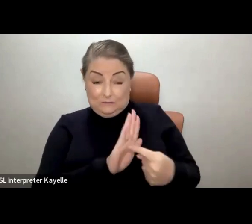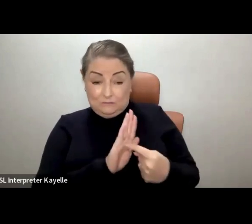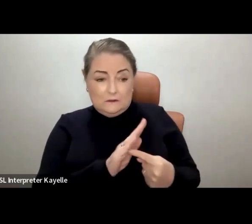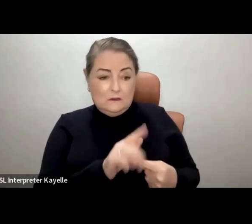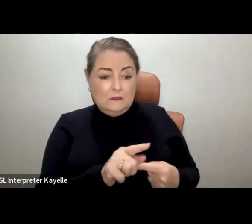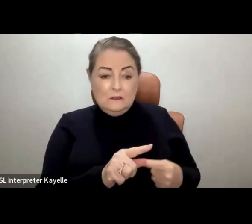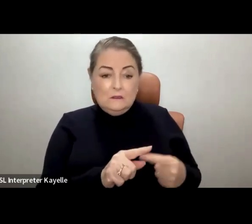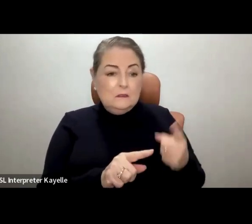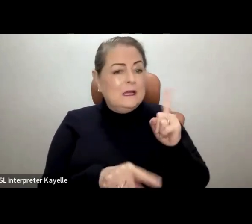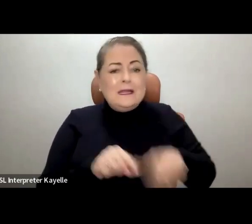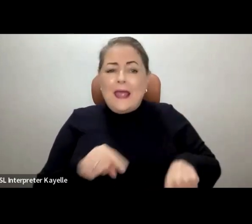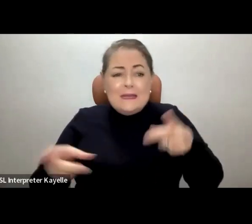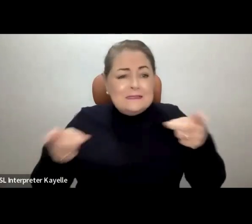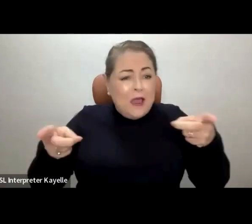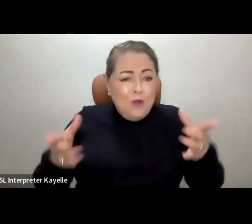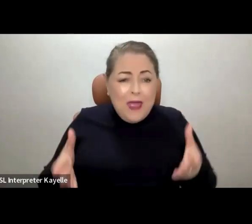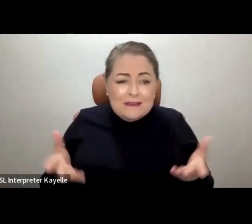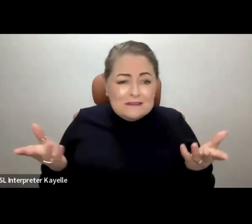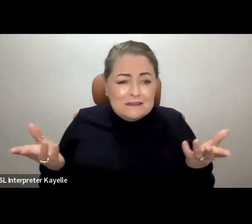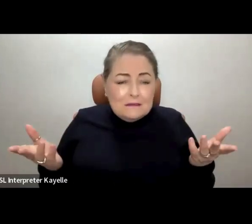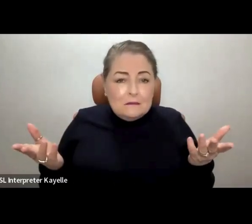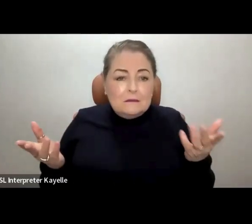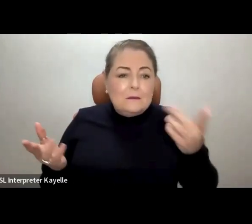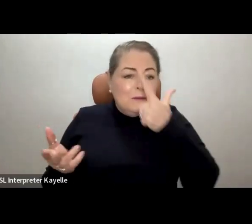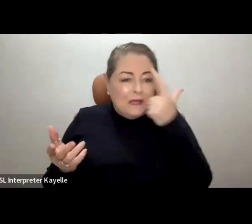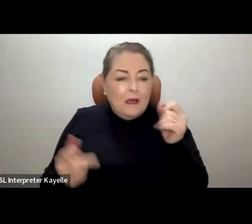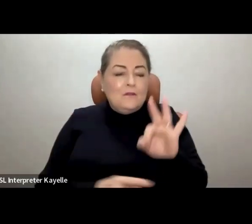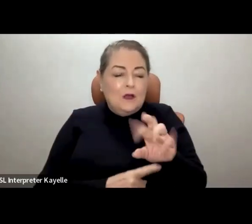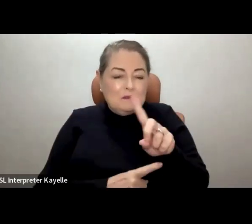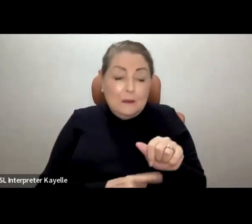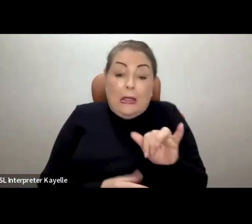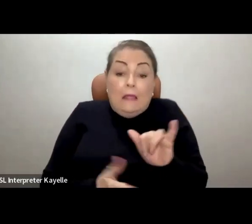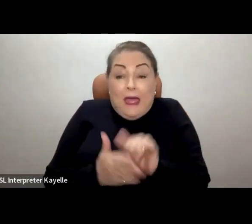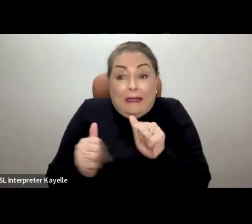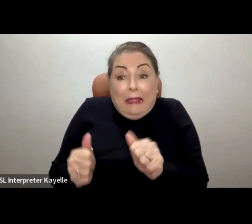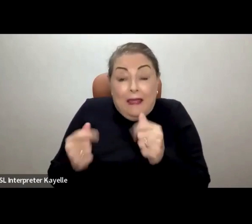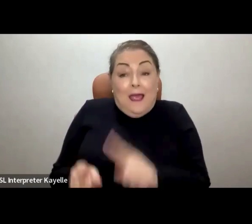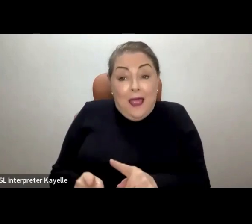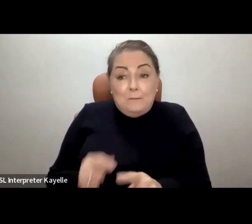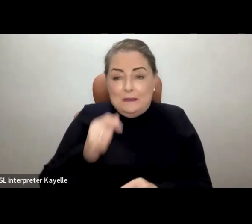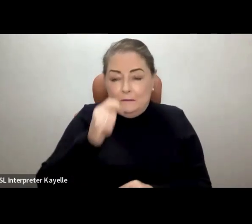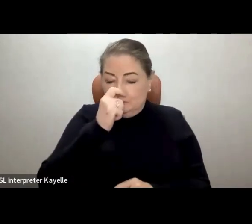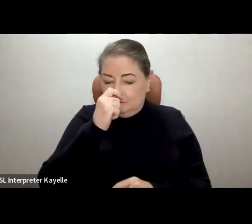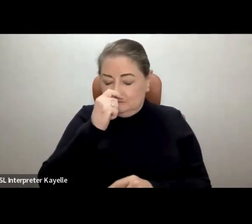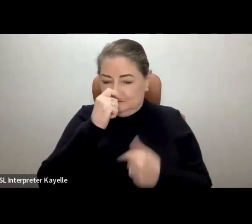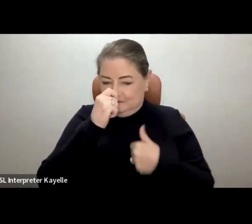direct the film, because of their disability, that can happen. And you know, I know somebody who's a director who